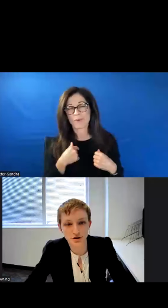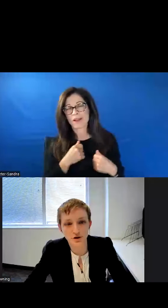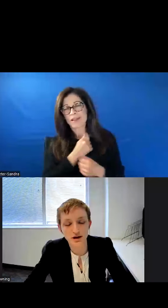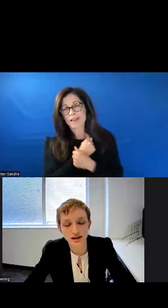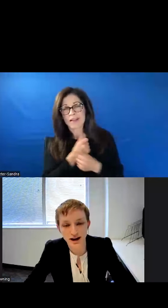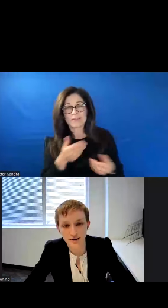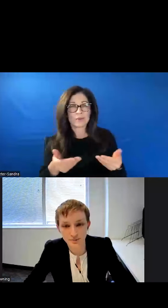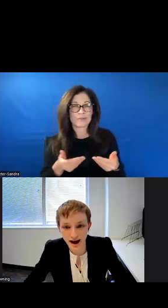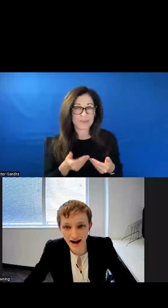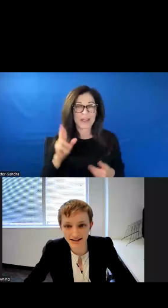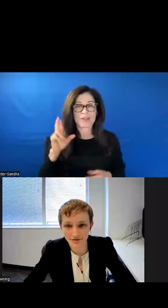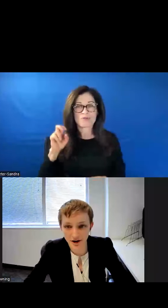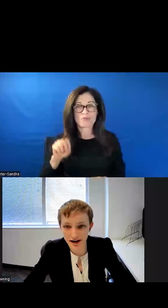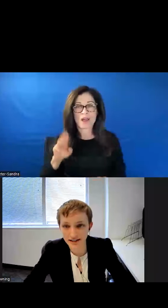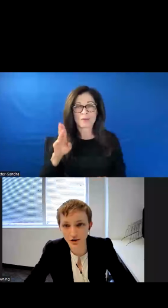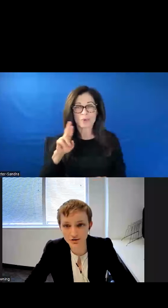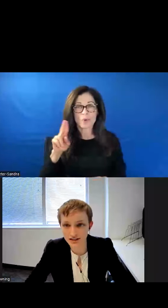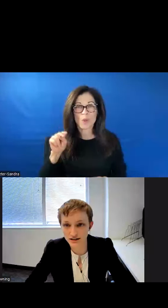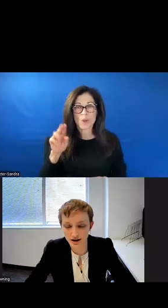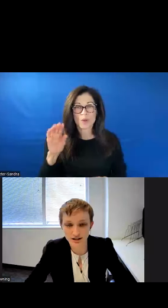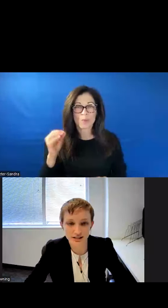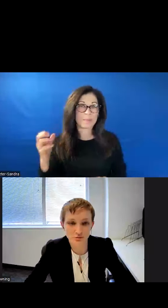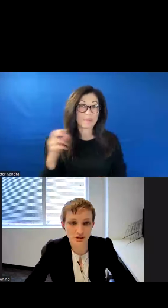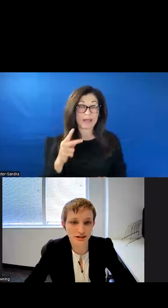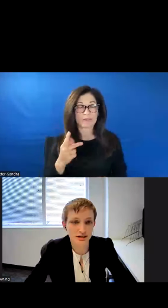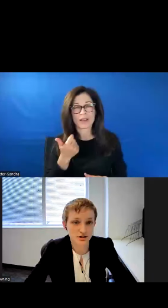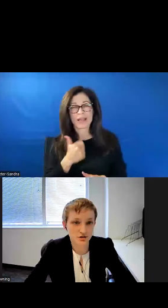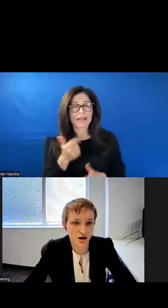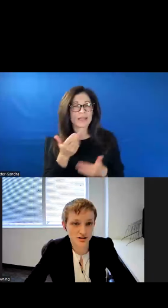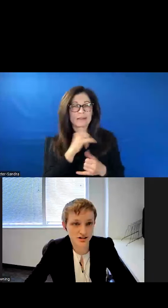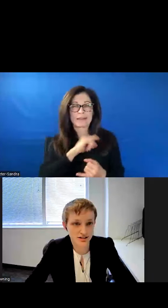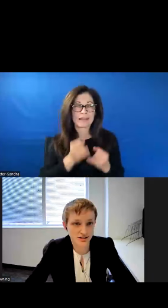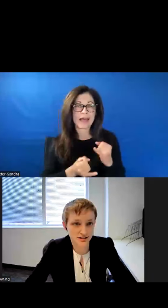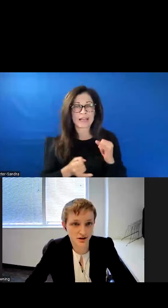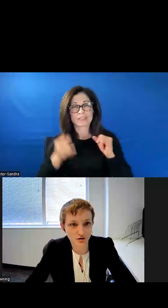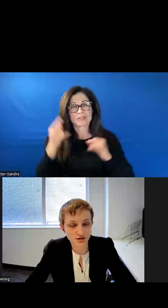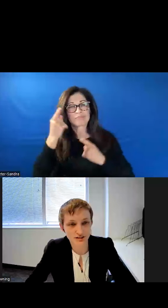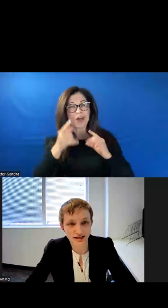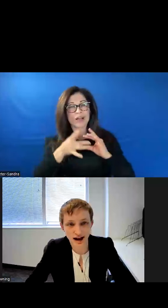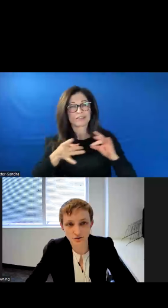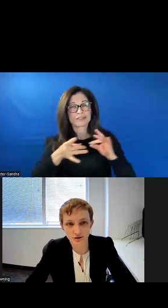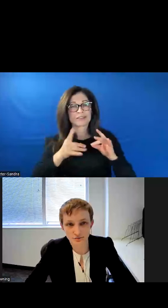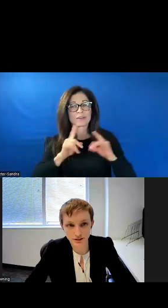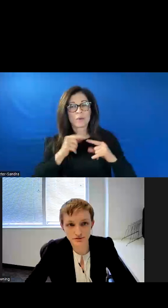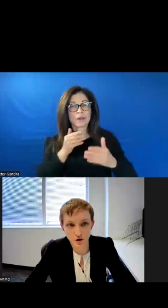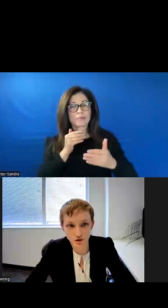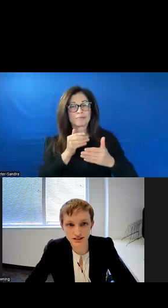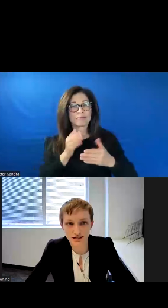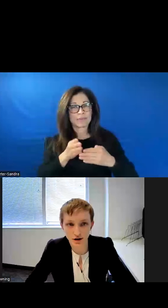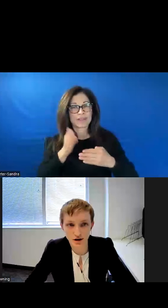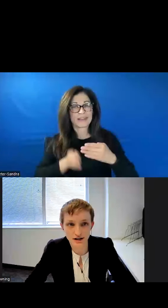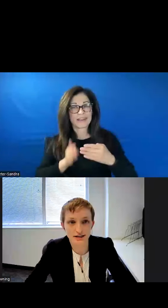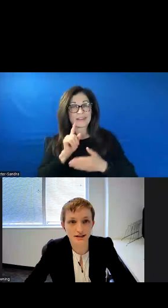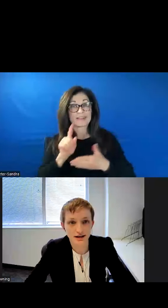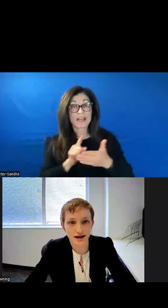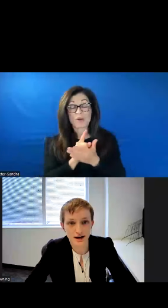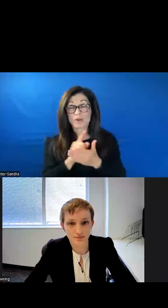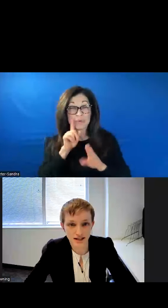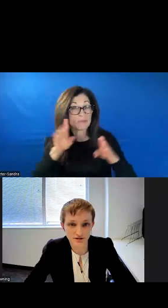BRUNO TO END WITH SOME THOUGHTS AND CLOSE WITH THIS HOUR ON THE